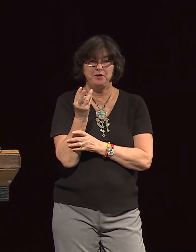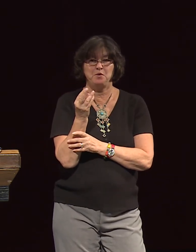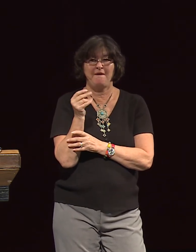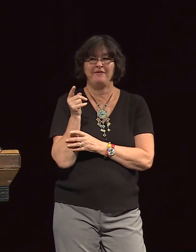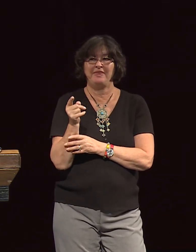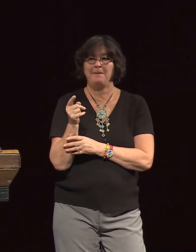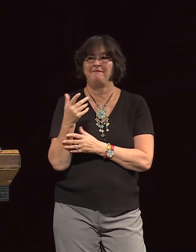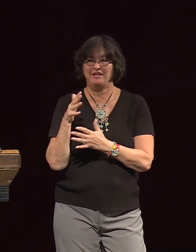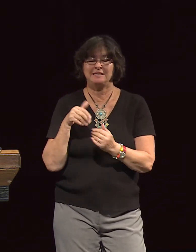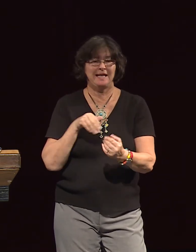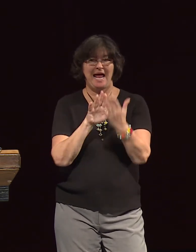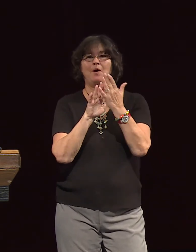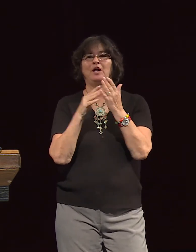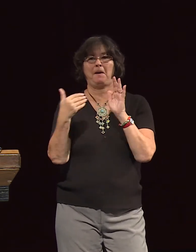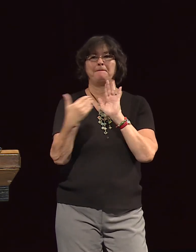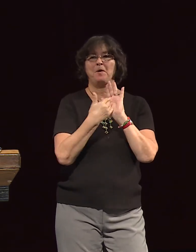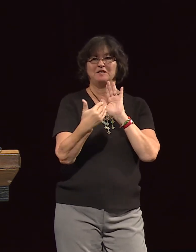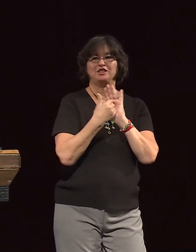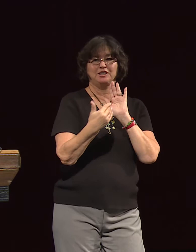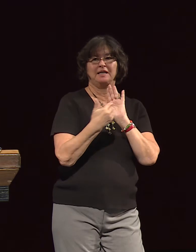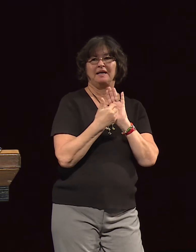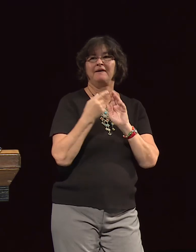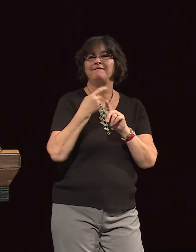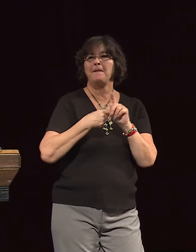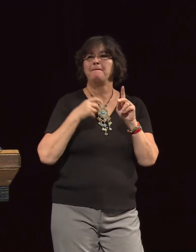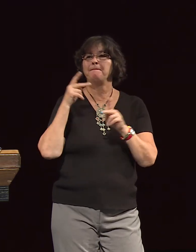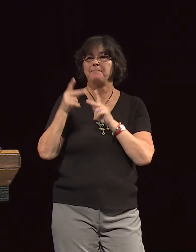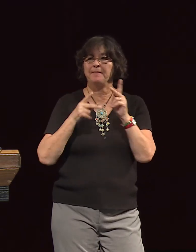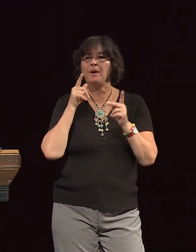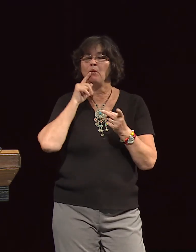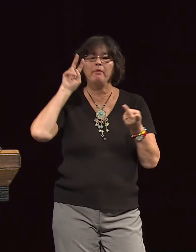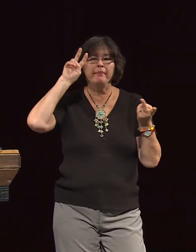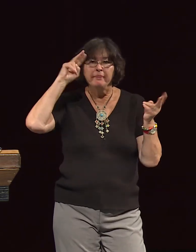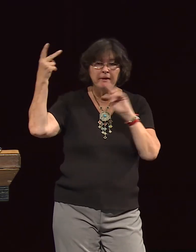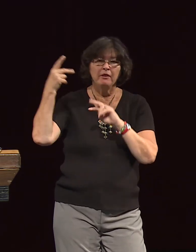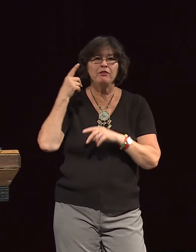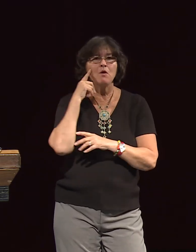There are a few already working on this legislation.